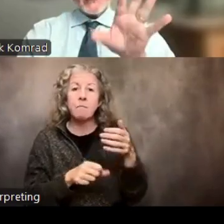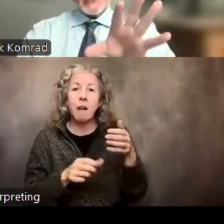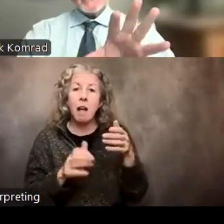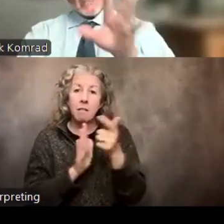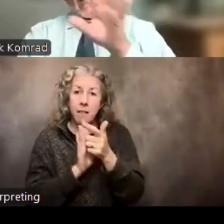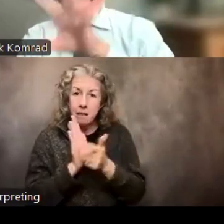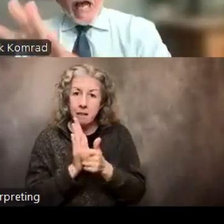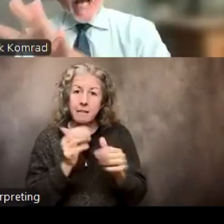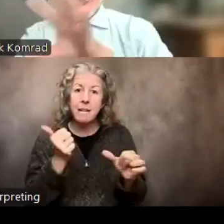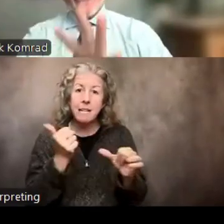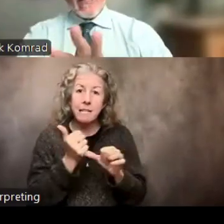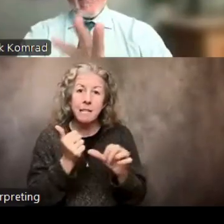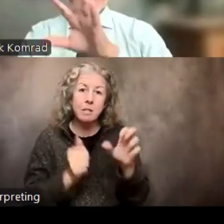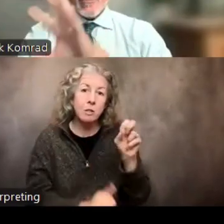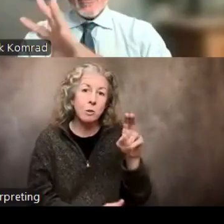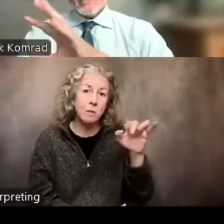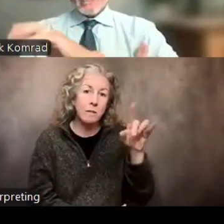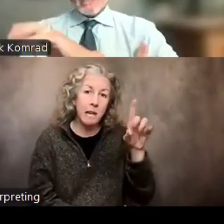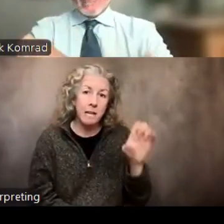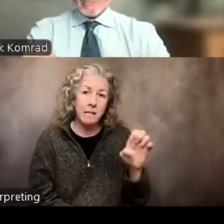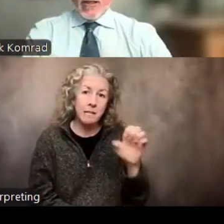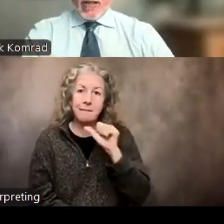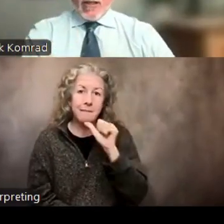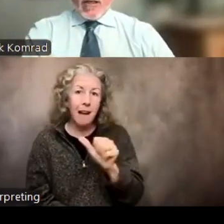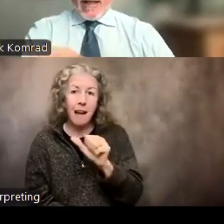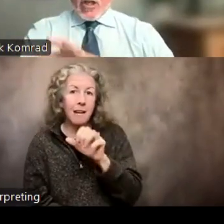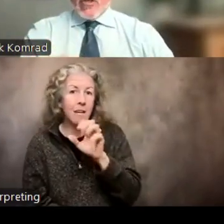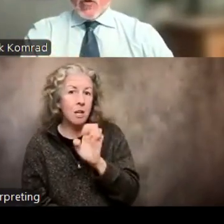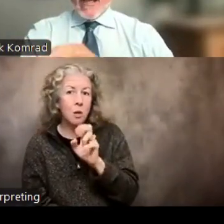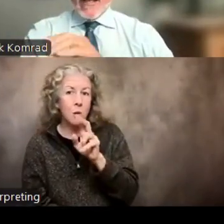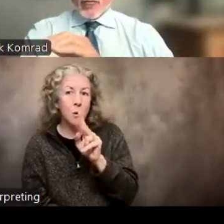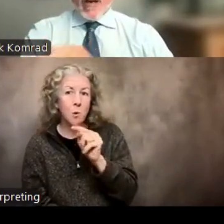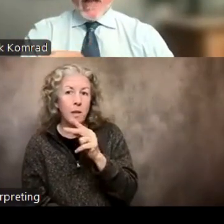suicide, not euthanasia. Nobody has. Illinois is right on the